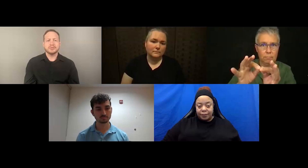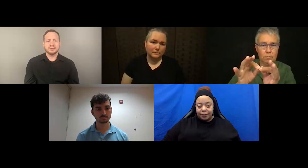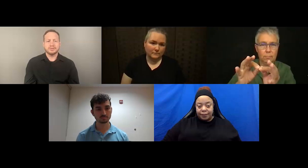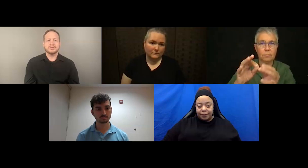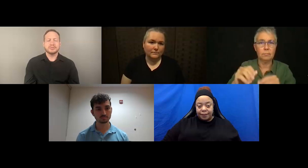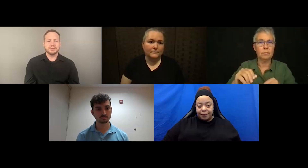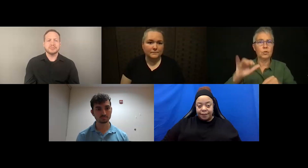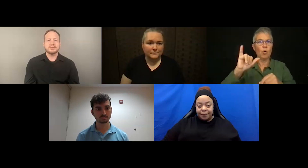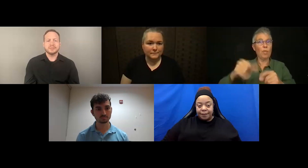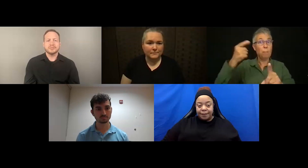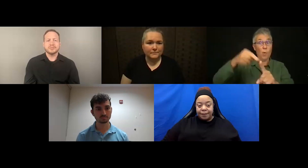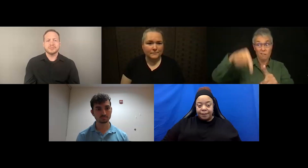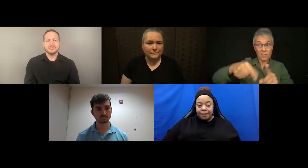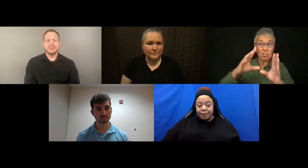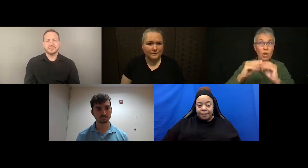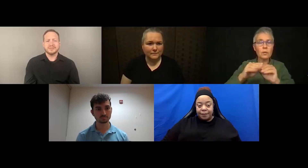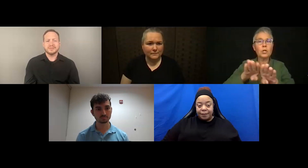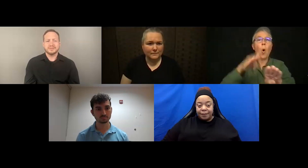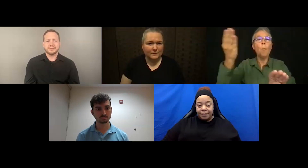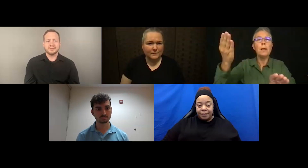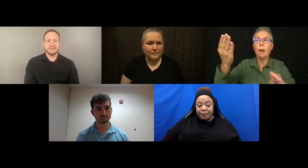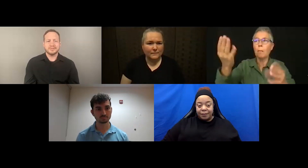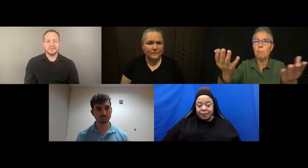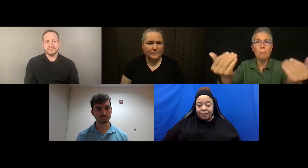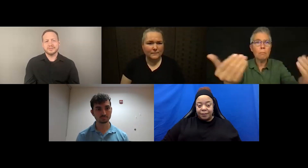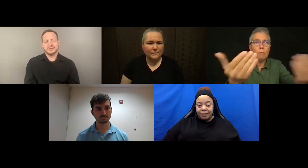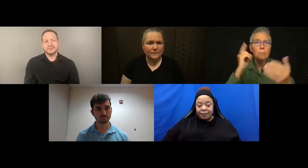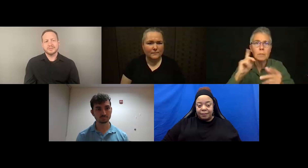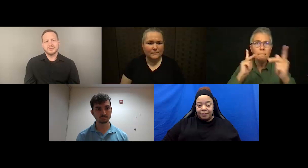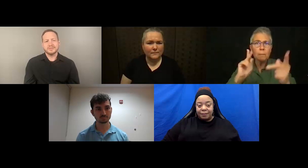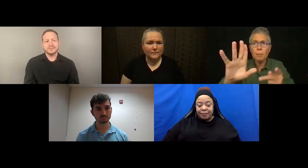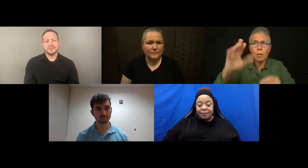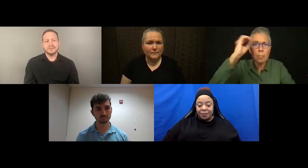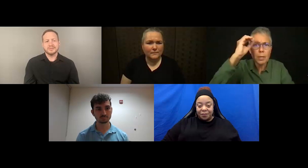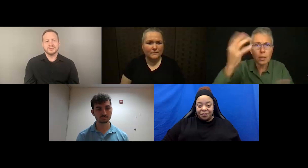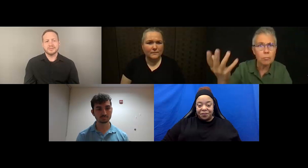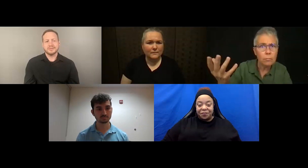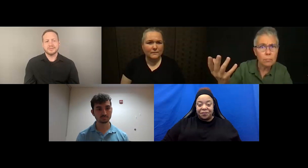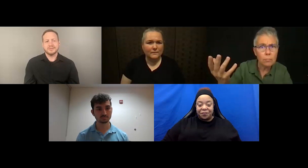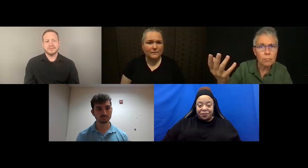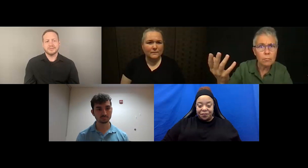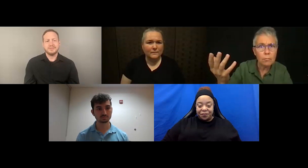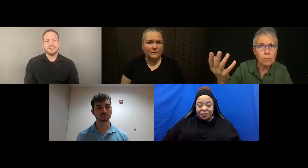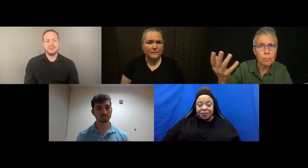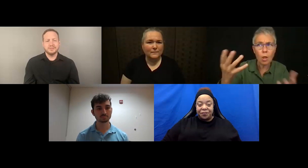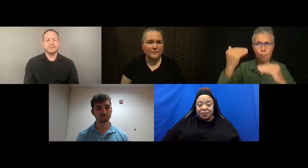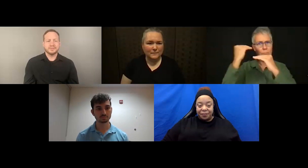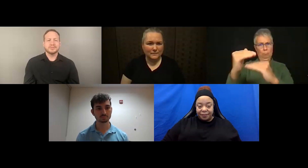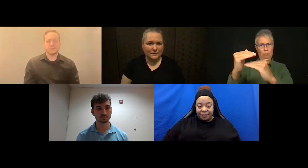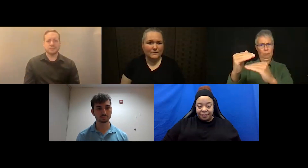The point of this webinar is to open the door to learn people's opinions